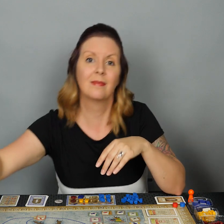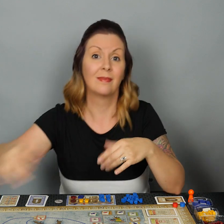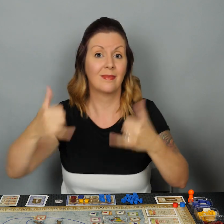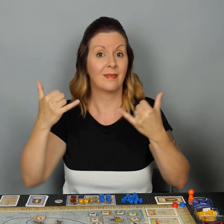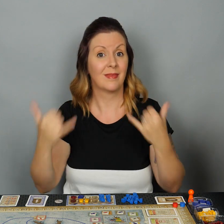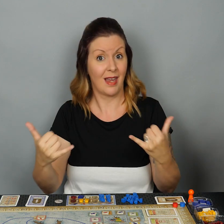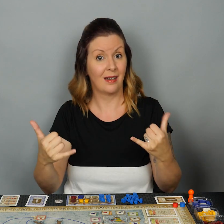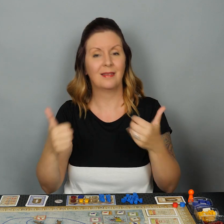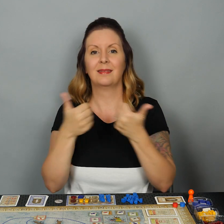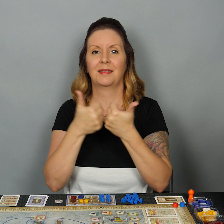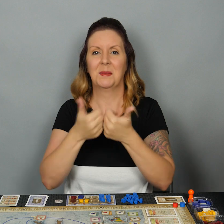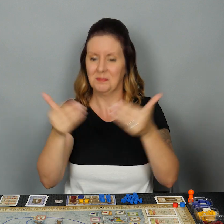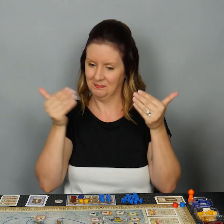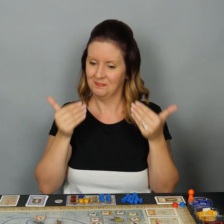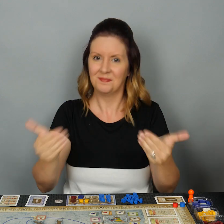later. And now you’re ready to play.